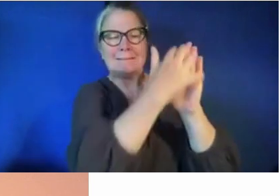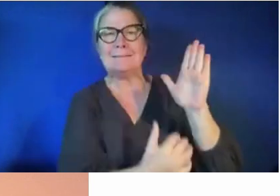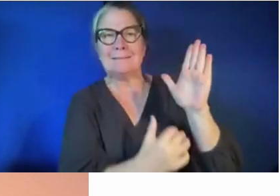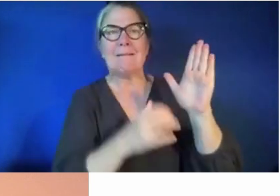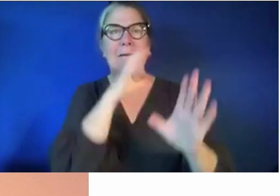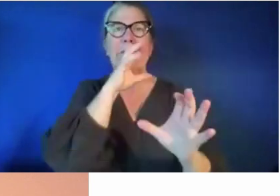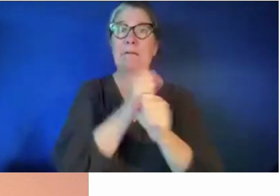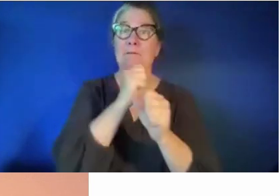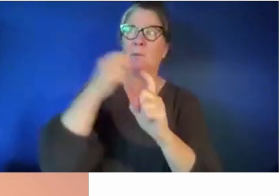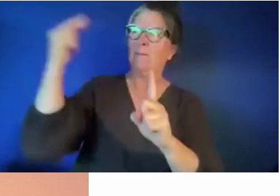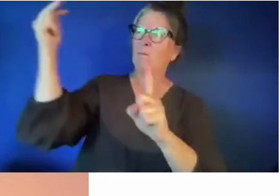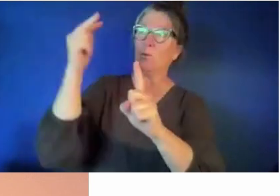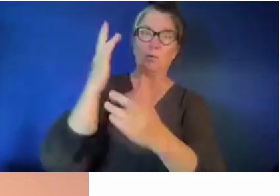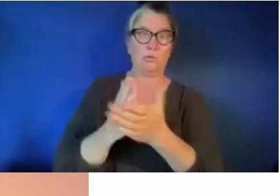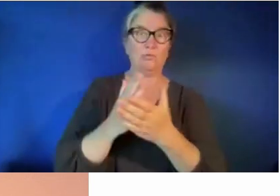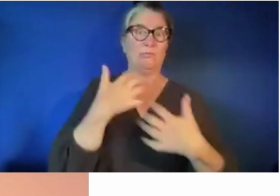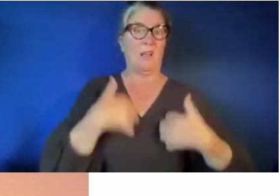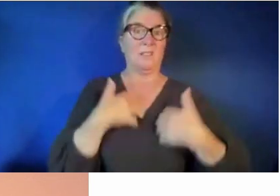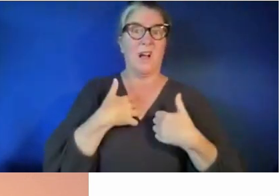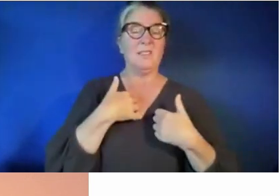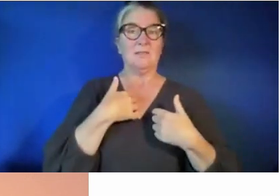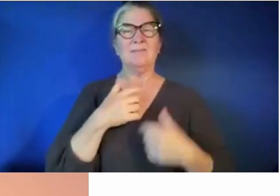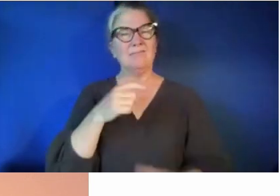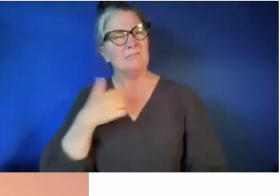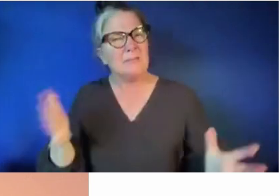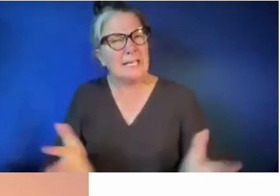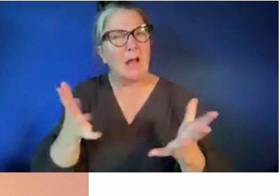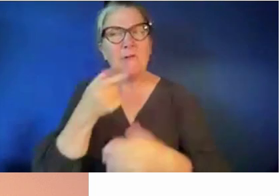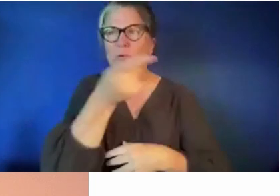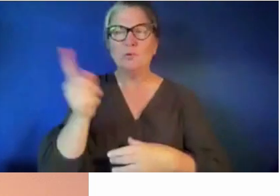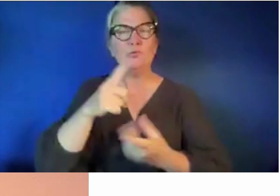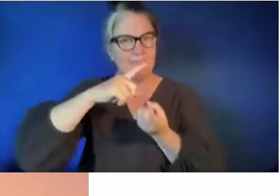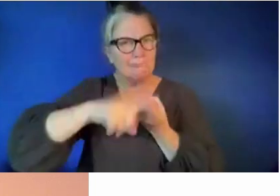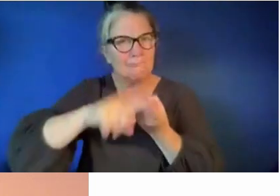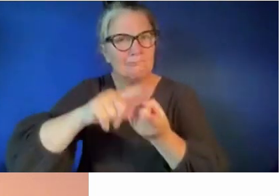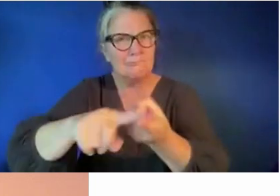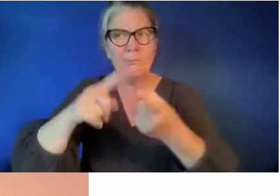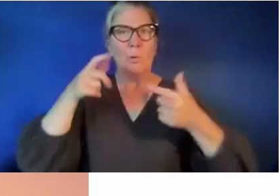to not only continue the important work that you currently do, but also to take a bit of an interest in broader APS issues